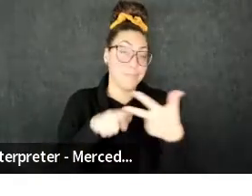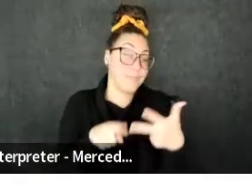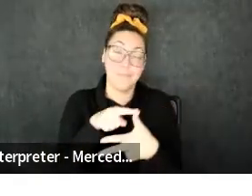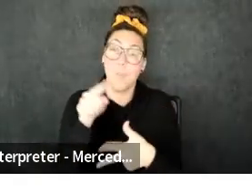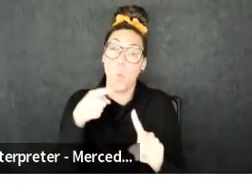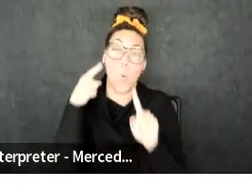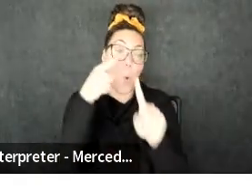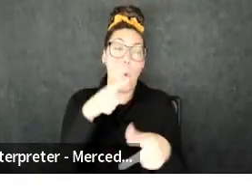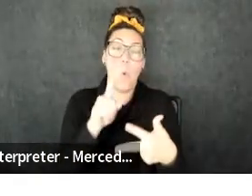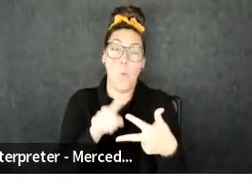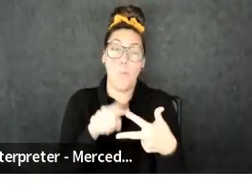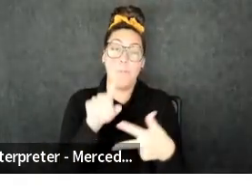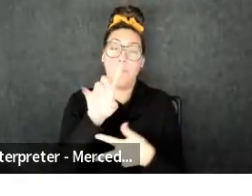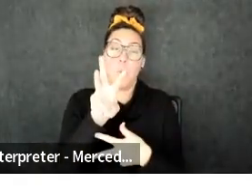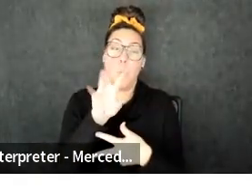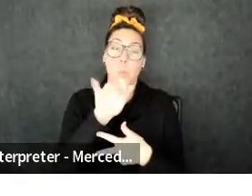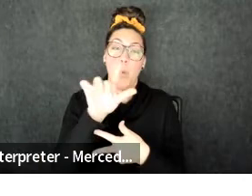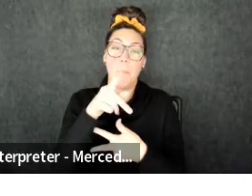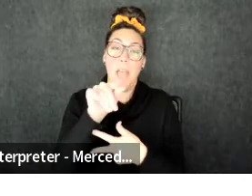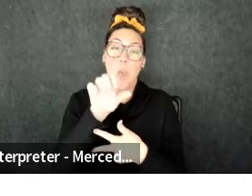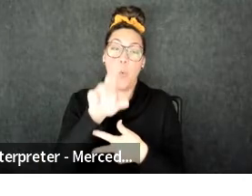Right? Those combination that make up hope.